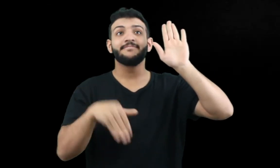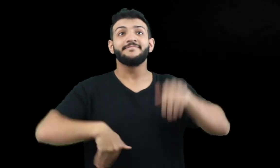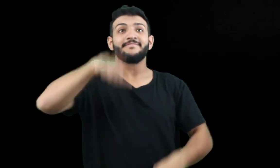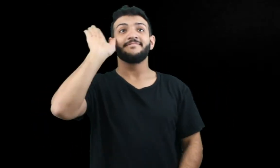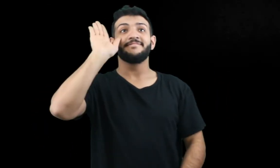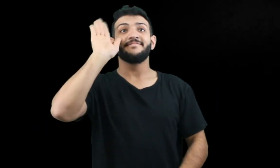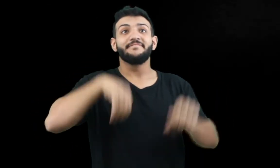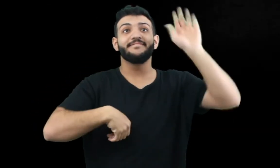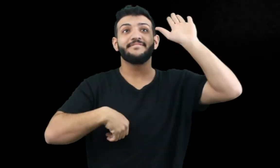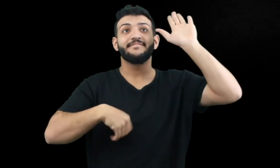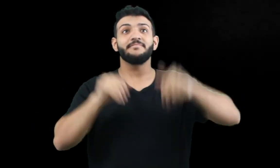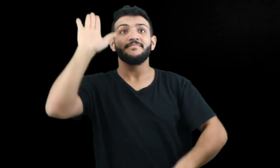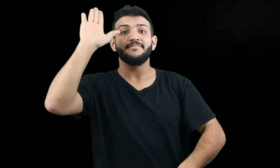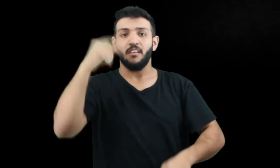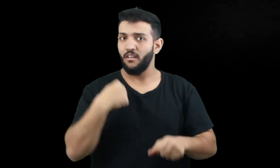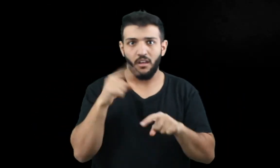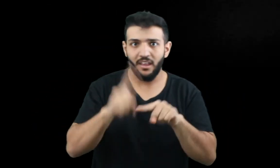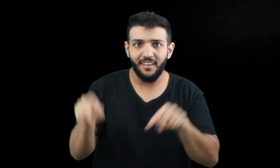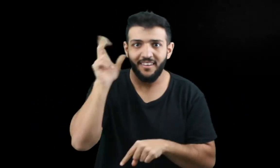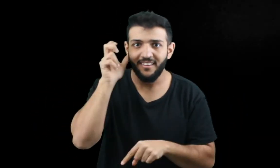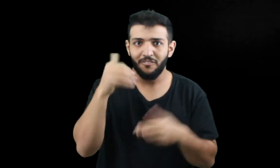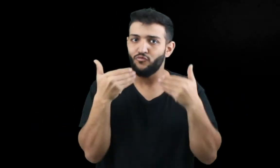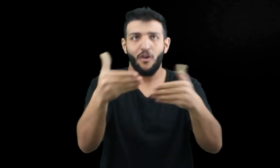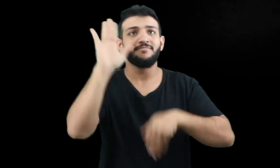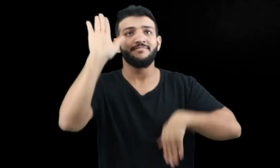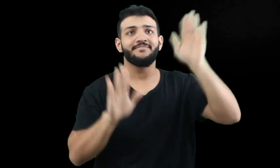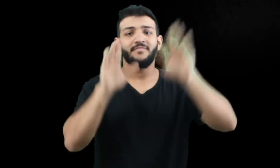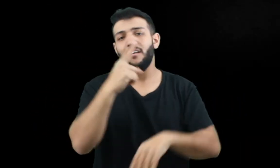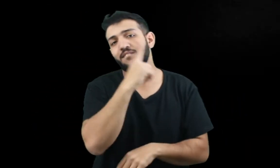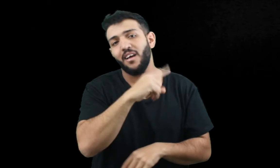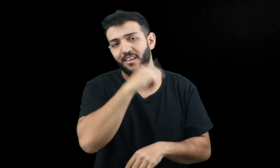I didn't hear anything at all. But I put my hands up in random order anyway.